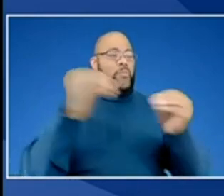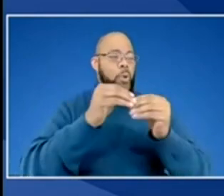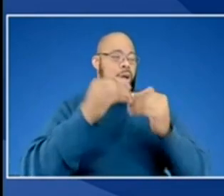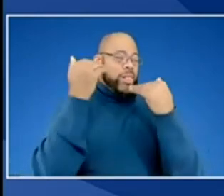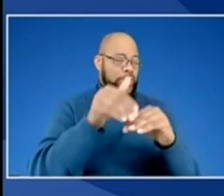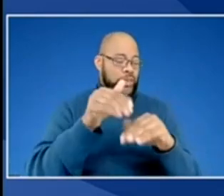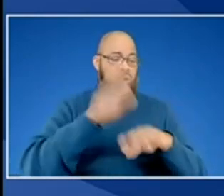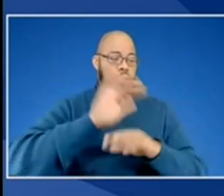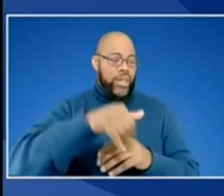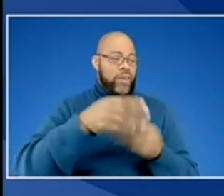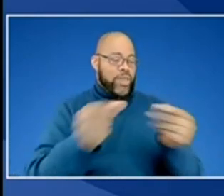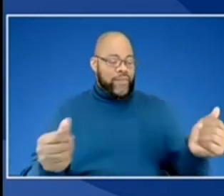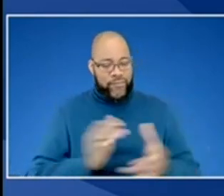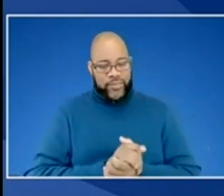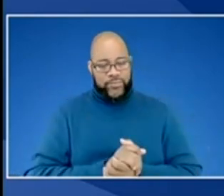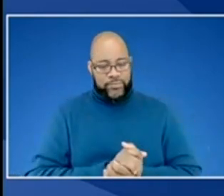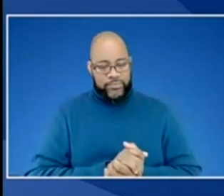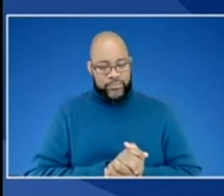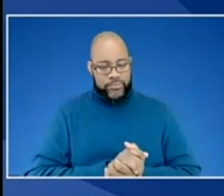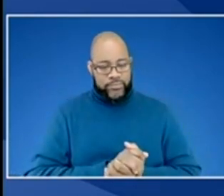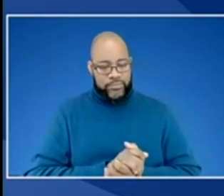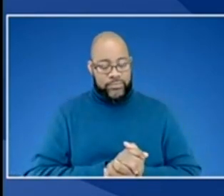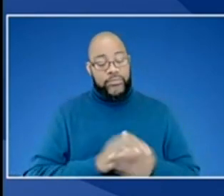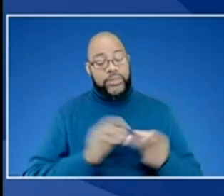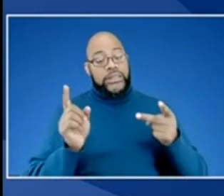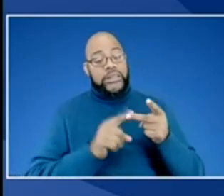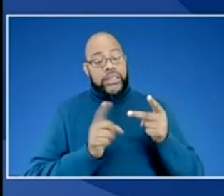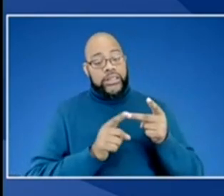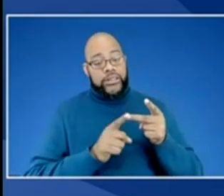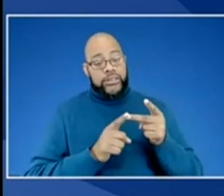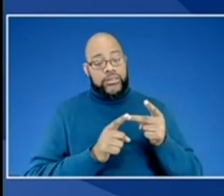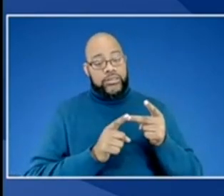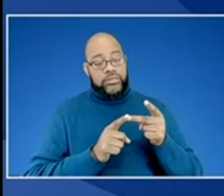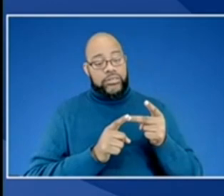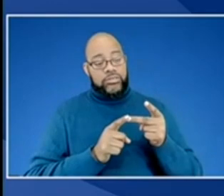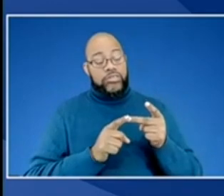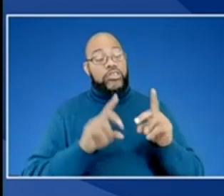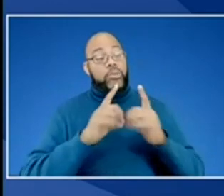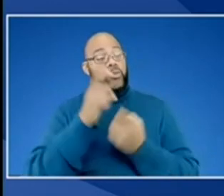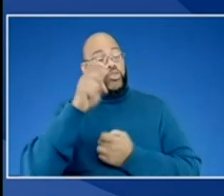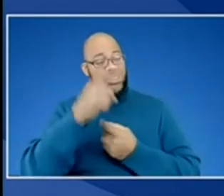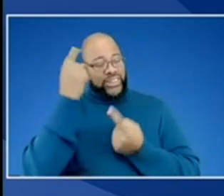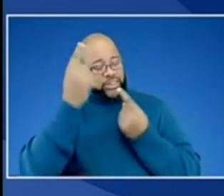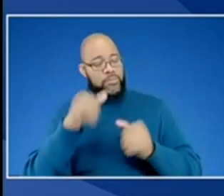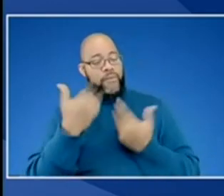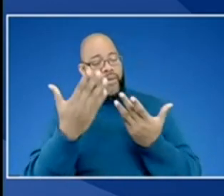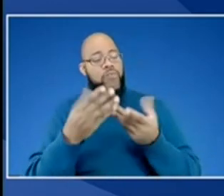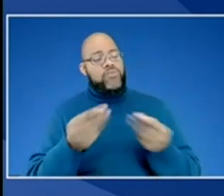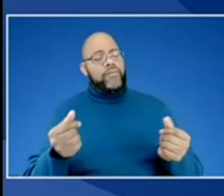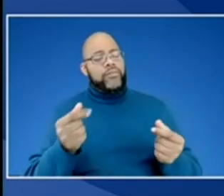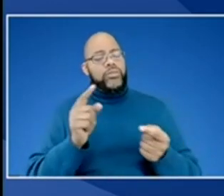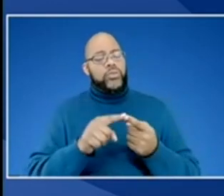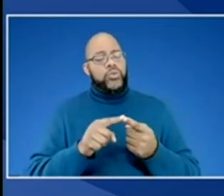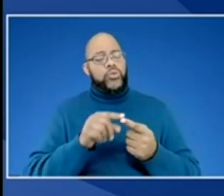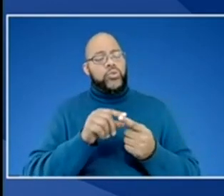relief. Secondly, we encourage the Department to consider providing relief to student loan borrowers who did not earn a